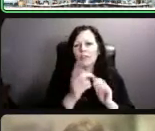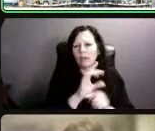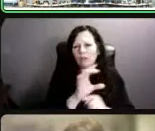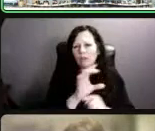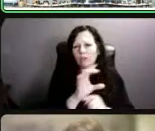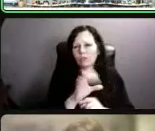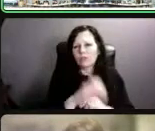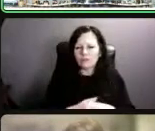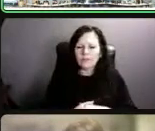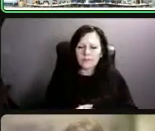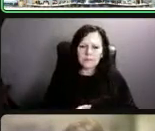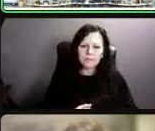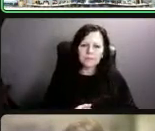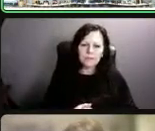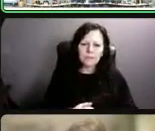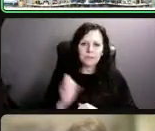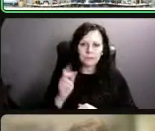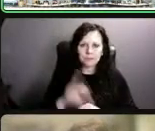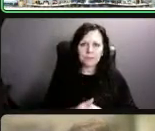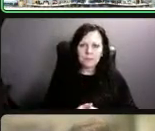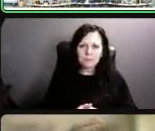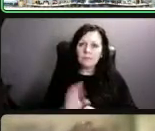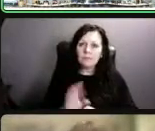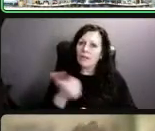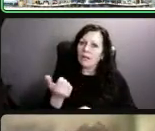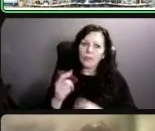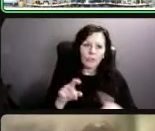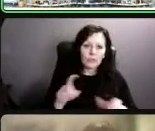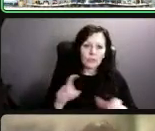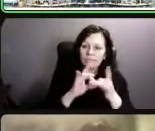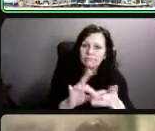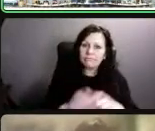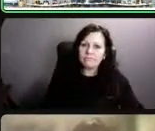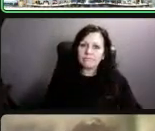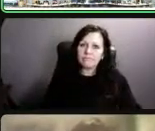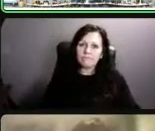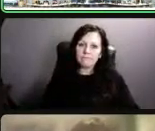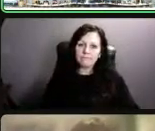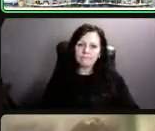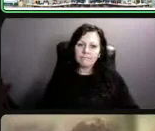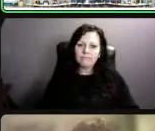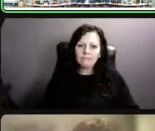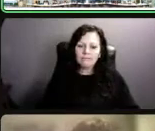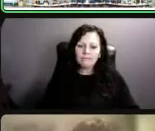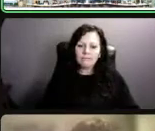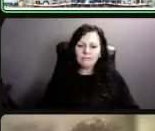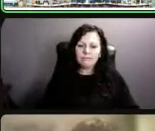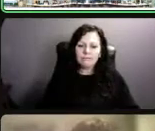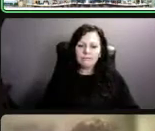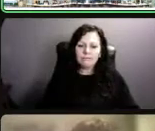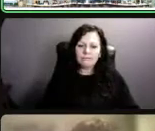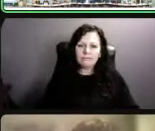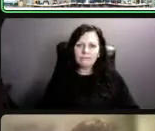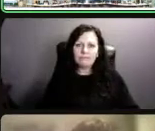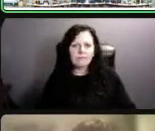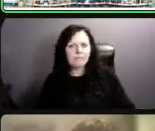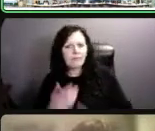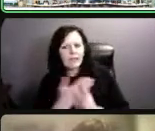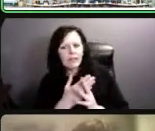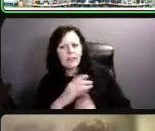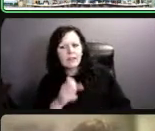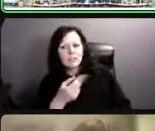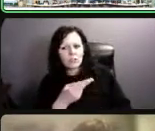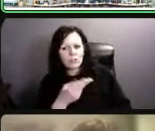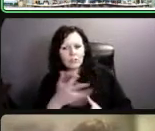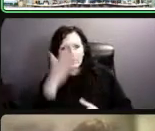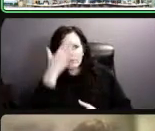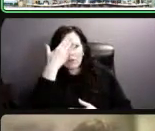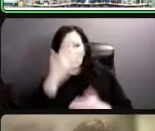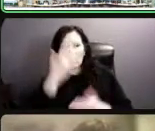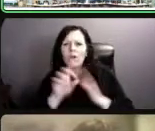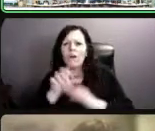BE 700 IS 2 2 7.